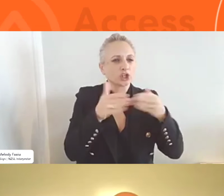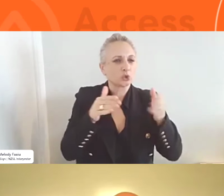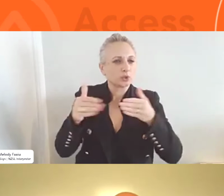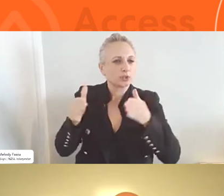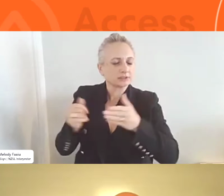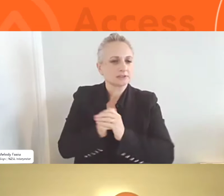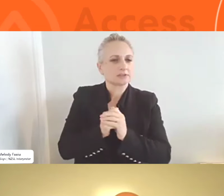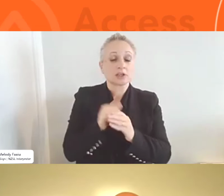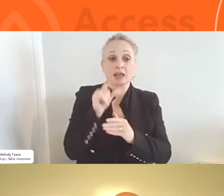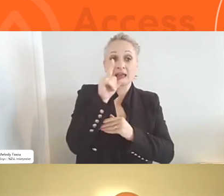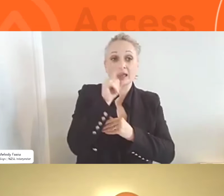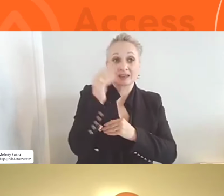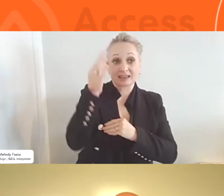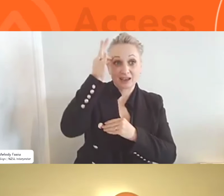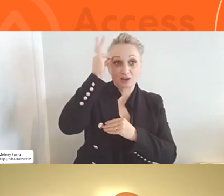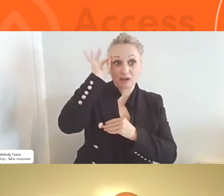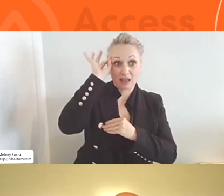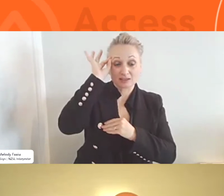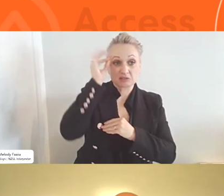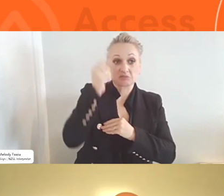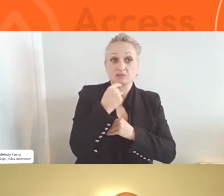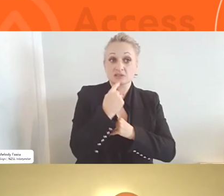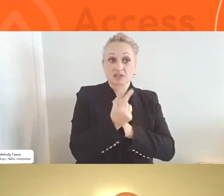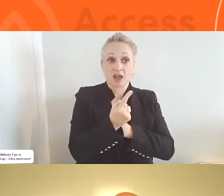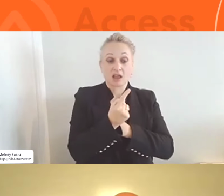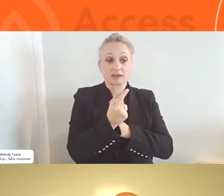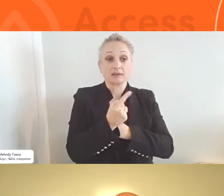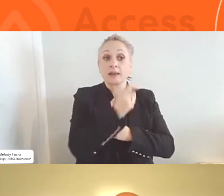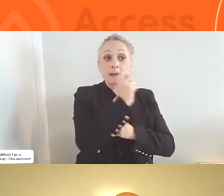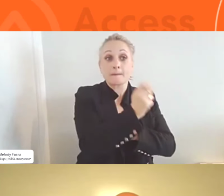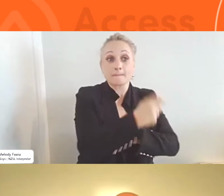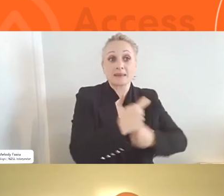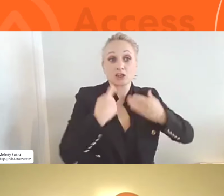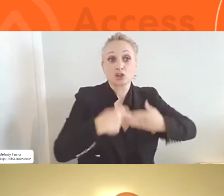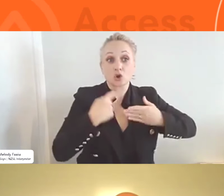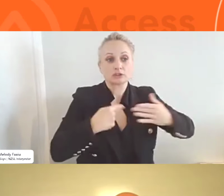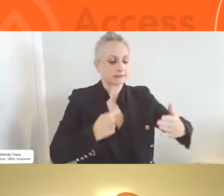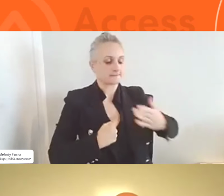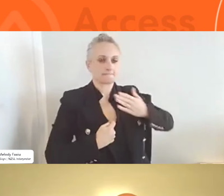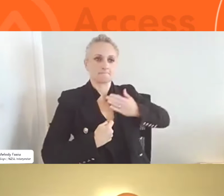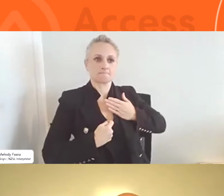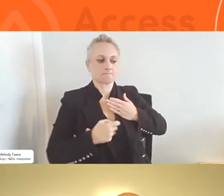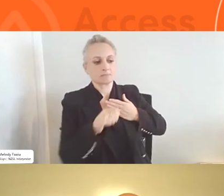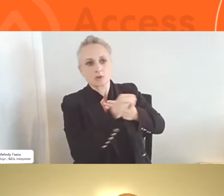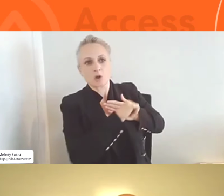to only grant a building consent if a set percentage, maybe 25%